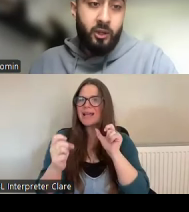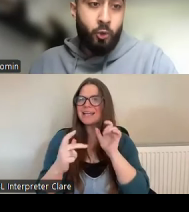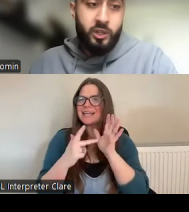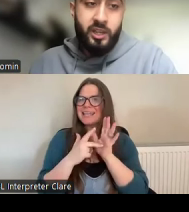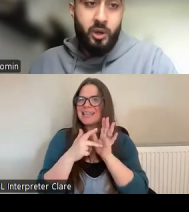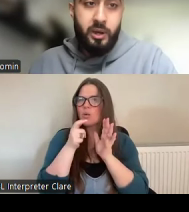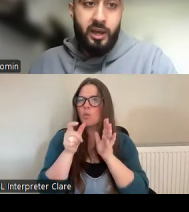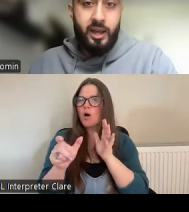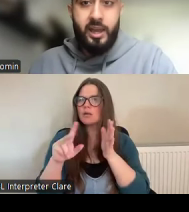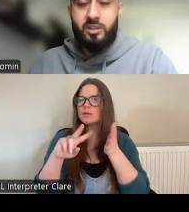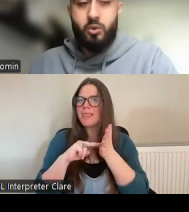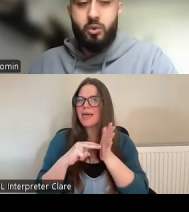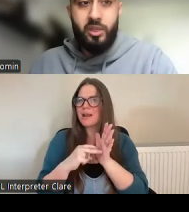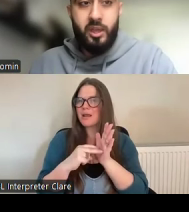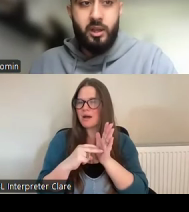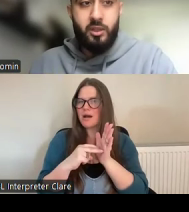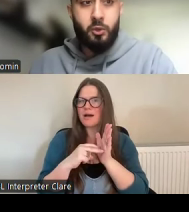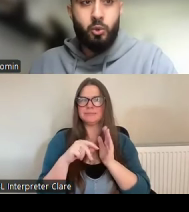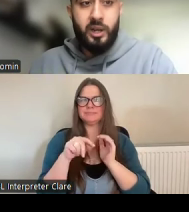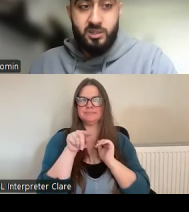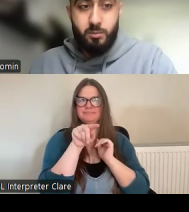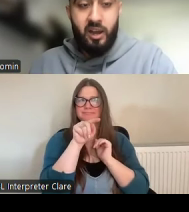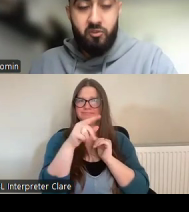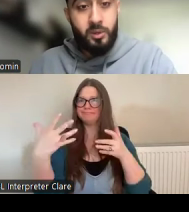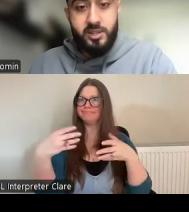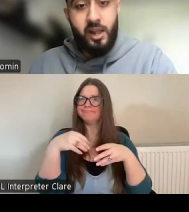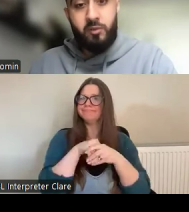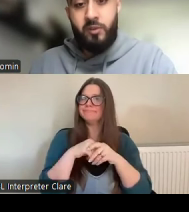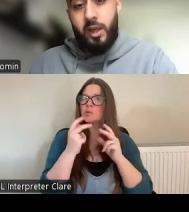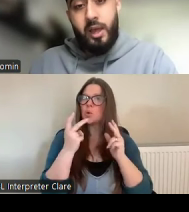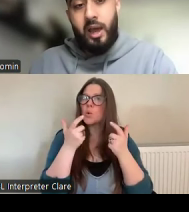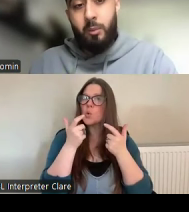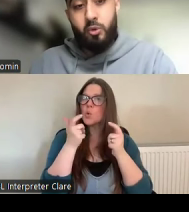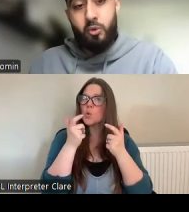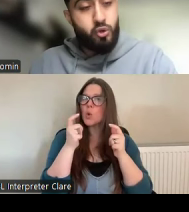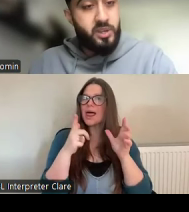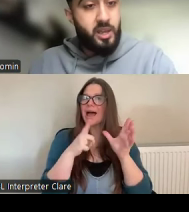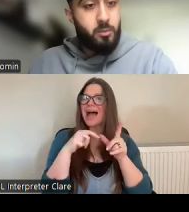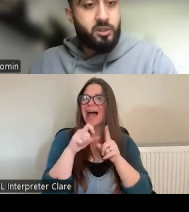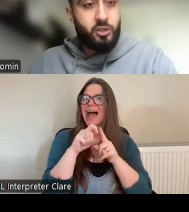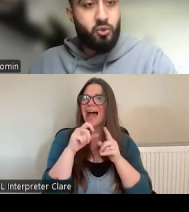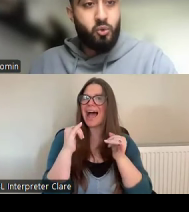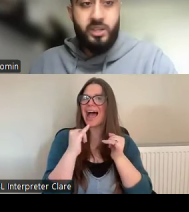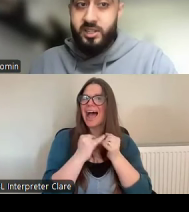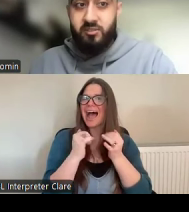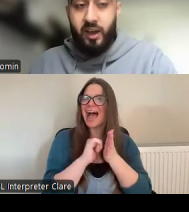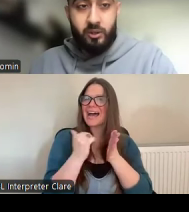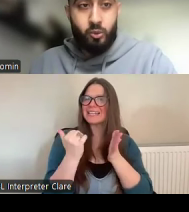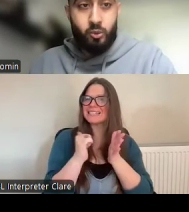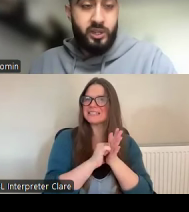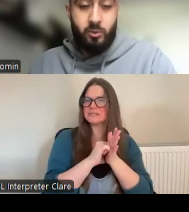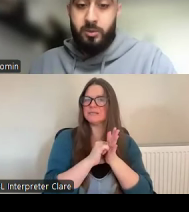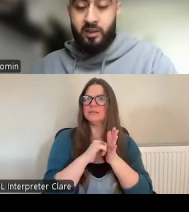Google Keyword Planner is within the Google Ads platform itself. You should be able to easily find Google Keyword Planner